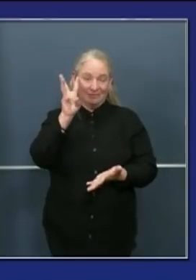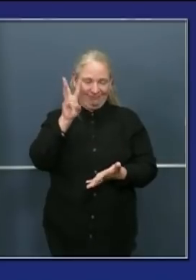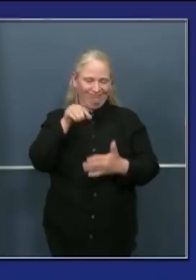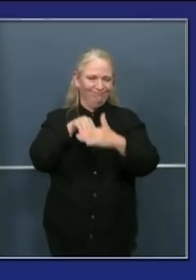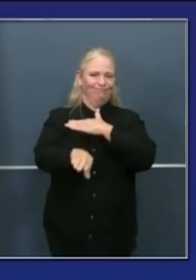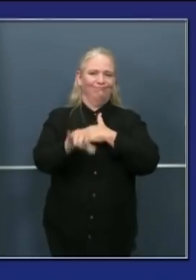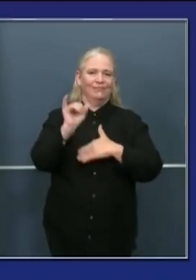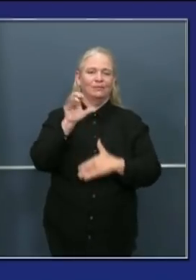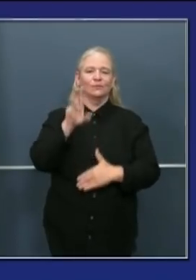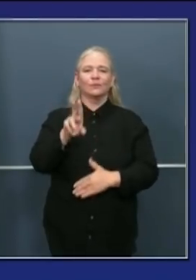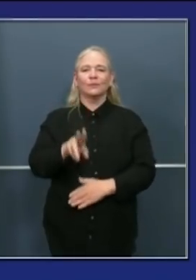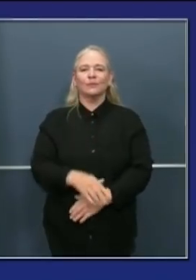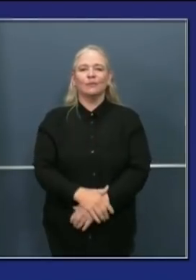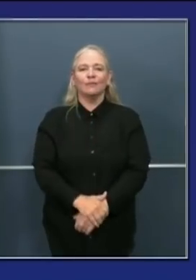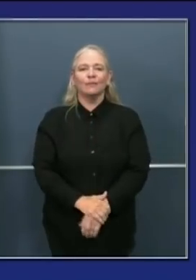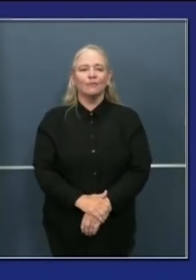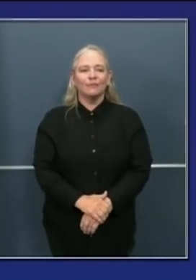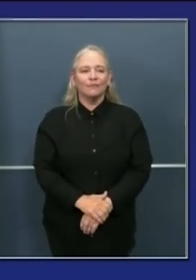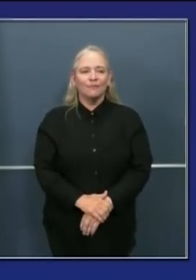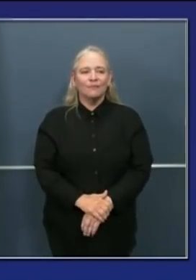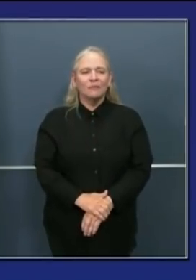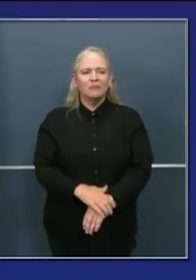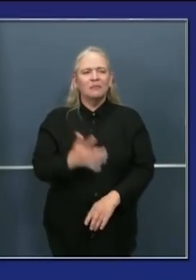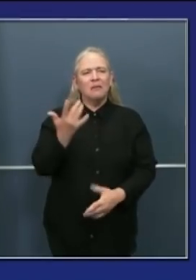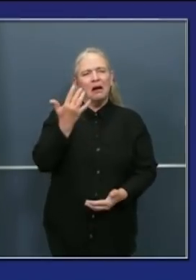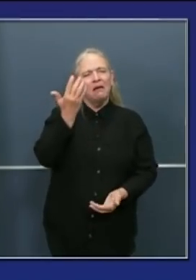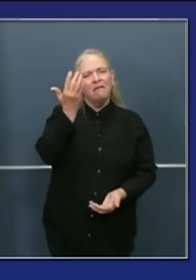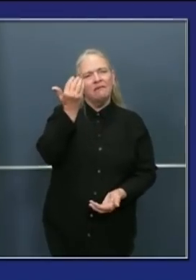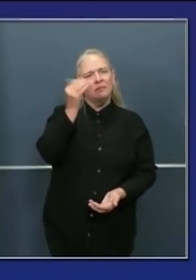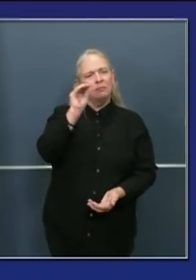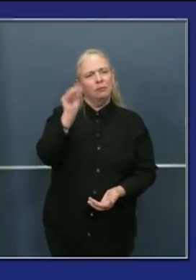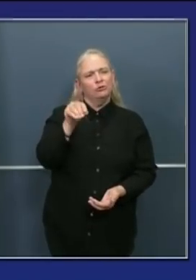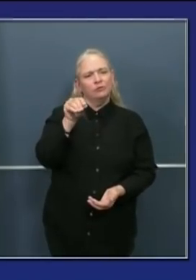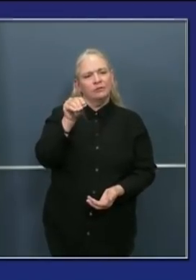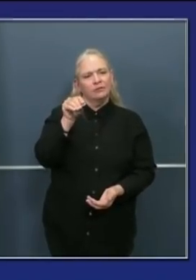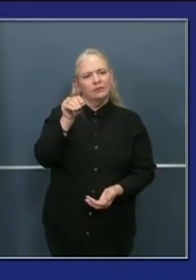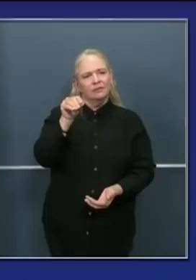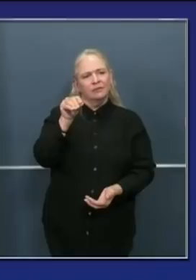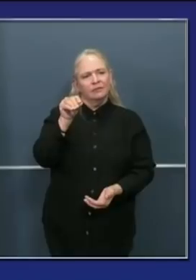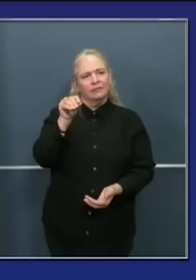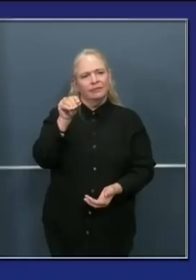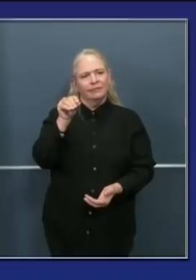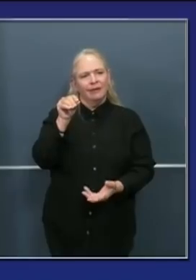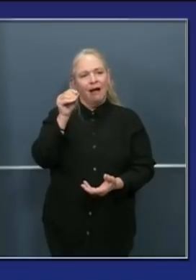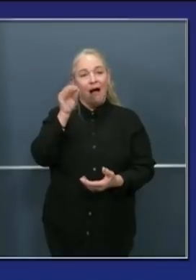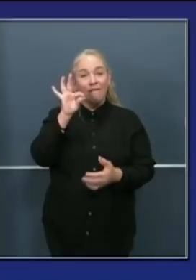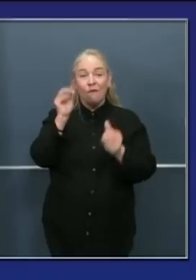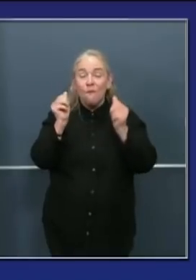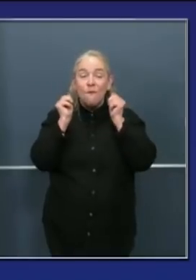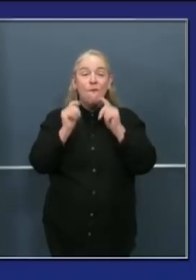THIS IS SLIDE YOU'RE ALSO FAMILIAR WITH, THAT 1, 706 TOTAL ICU COVID-19 POSITIVE